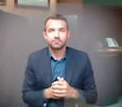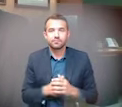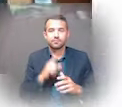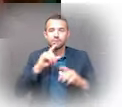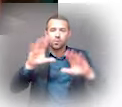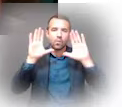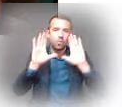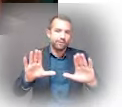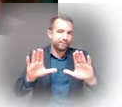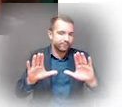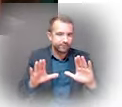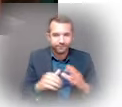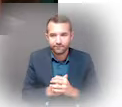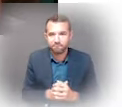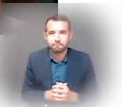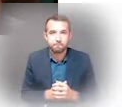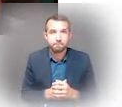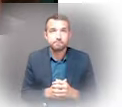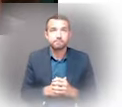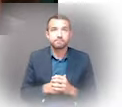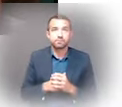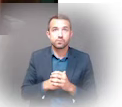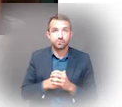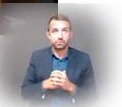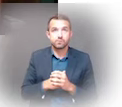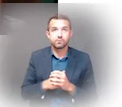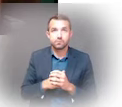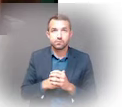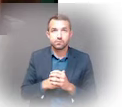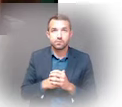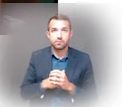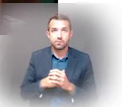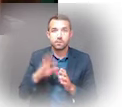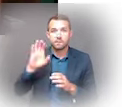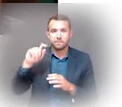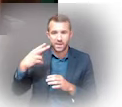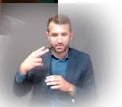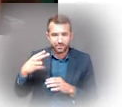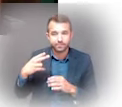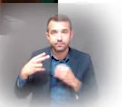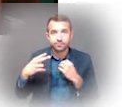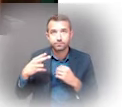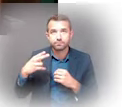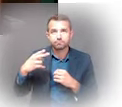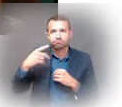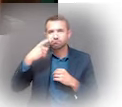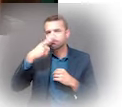But this is so great, and there's so much rich— And actually, Beth, I'm going to go to you first for this next section.